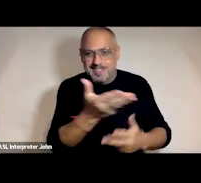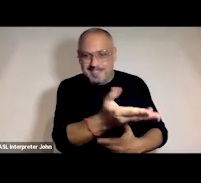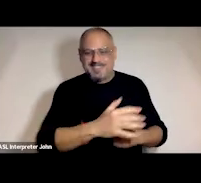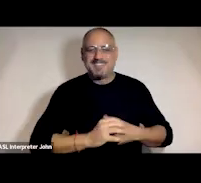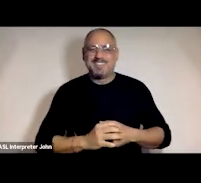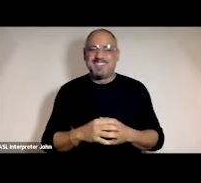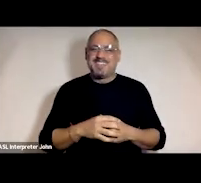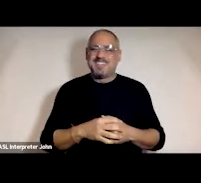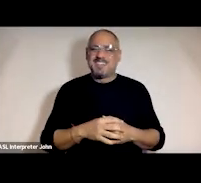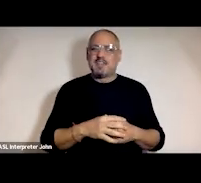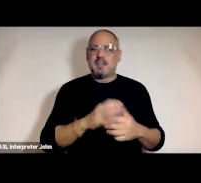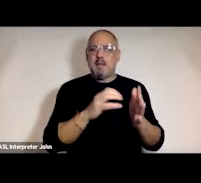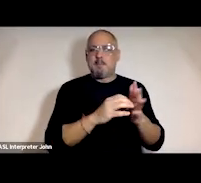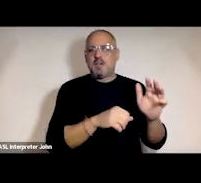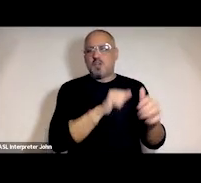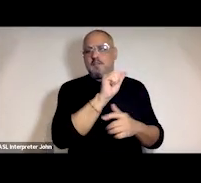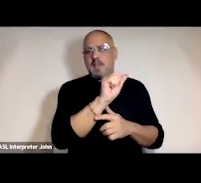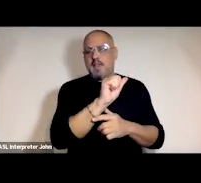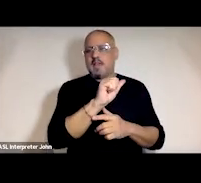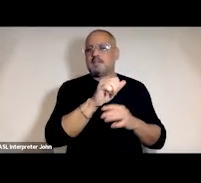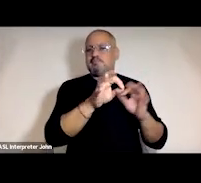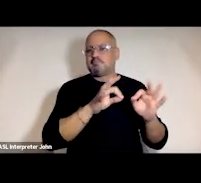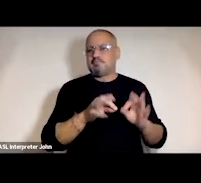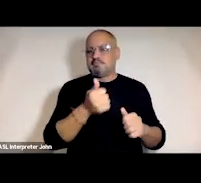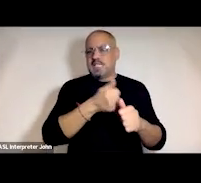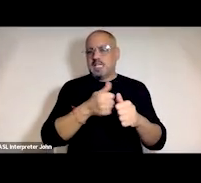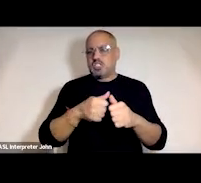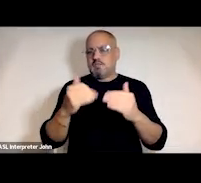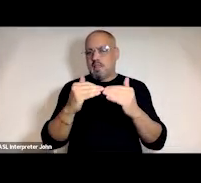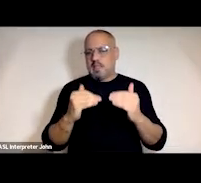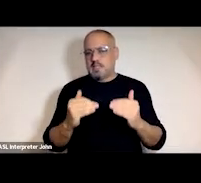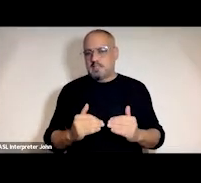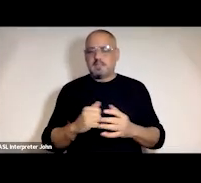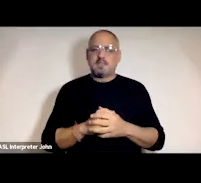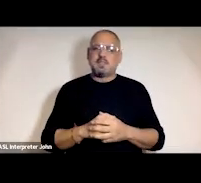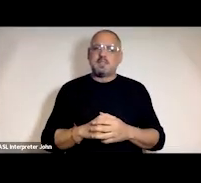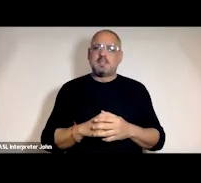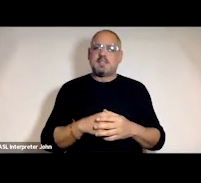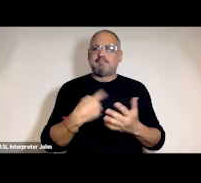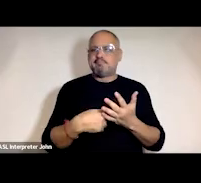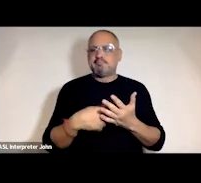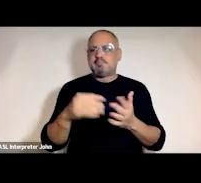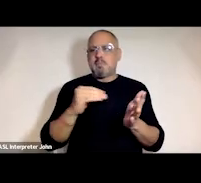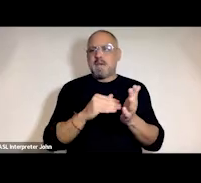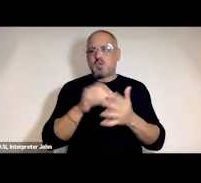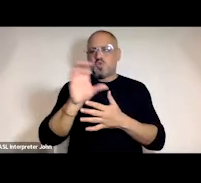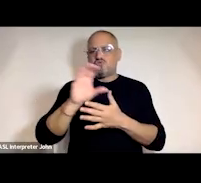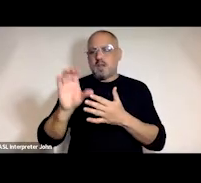So paragraph A under the description of each of the listings discusses medical criteria that must be present